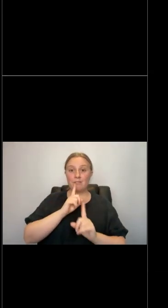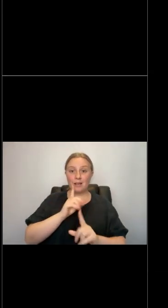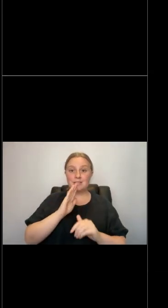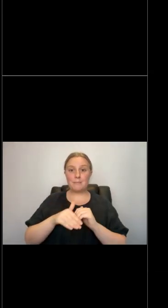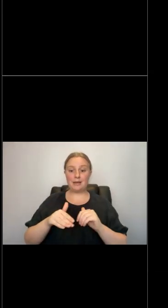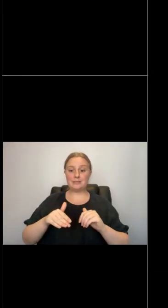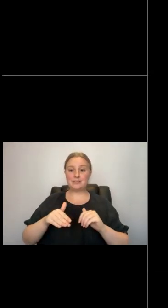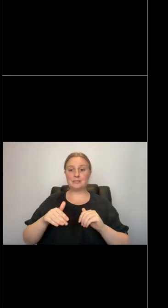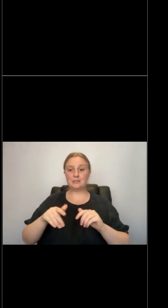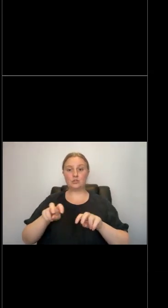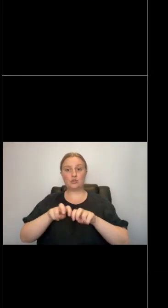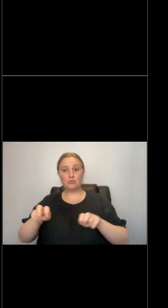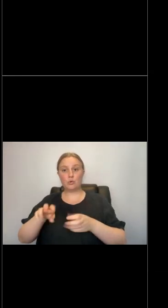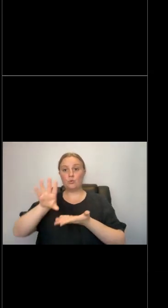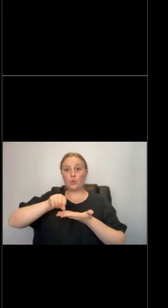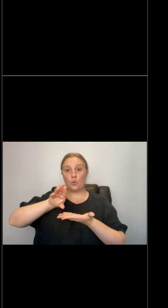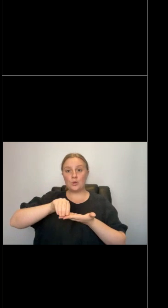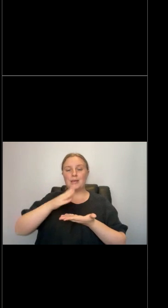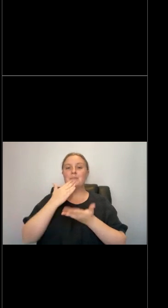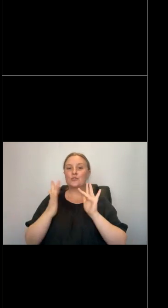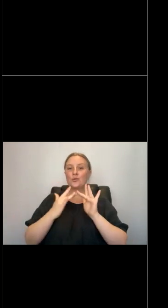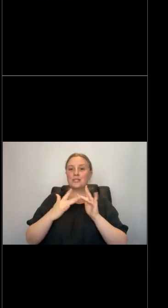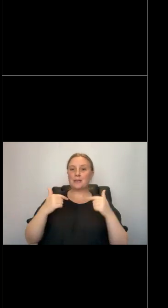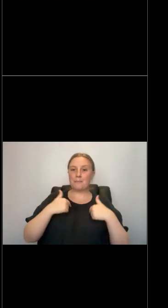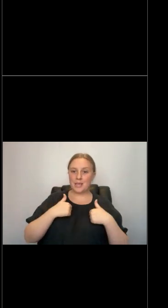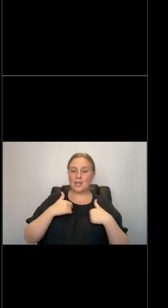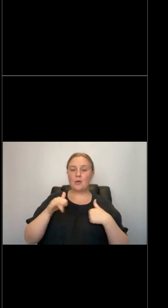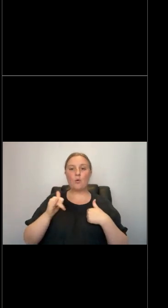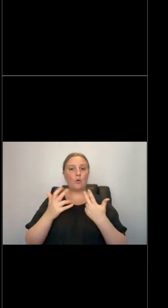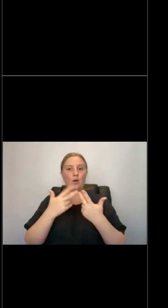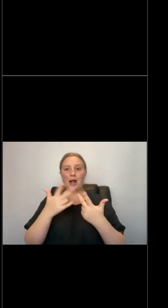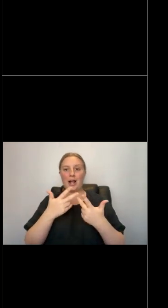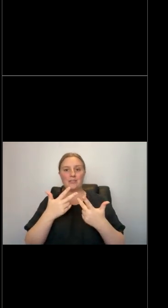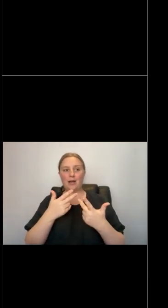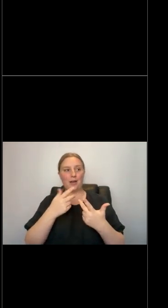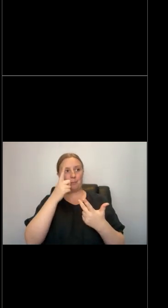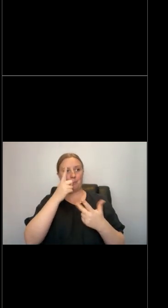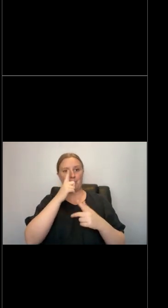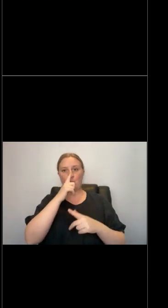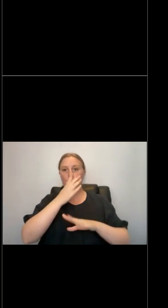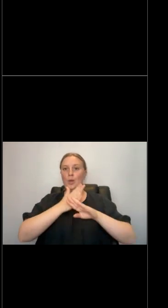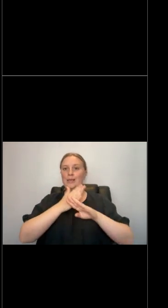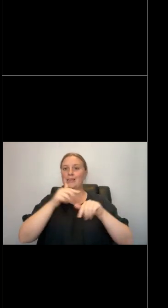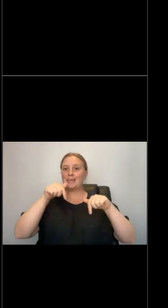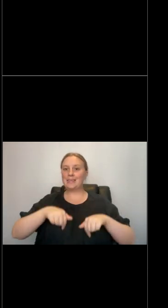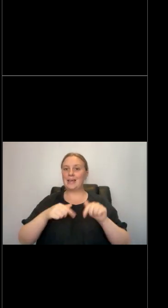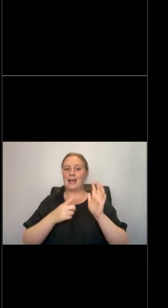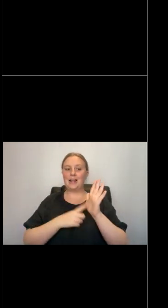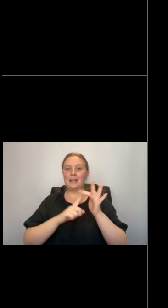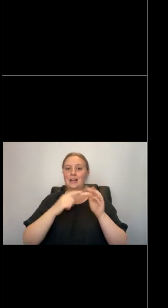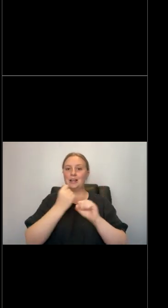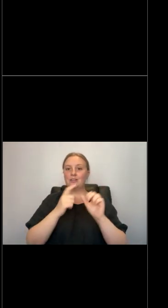or one of my colleagues at Legal Aid Queensland. I'll provide you with some more information about the recording of hearings.